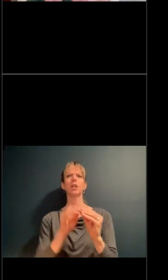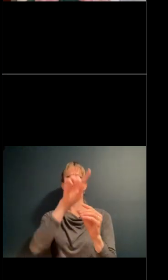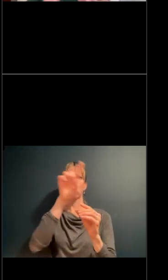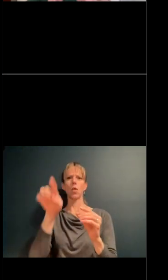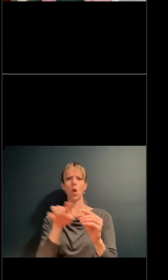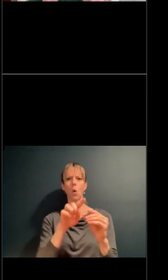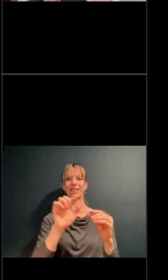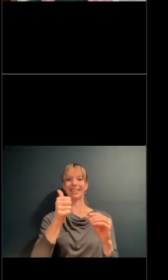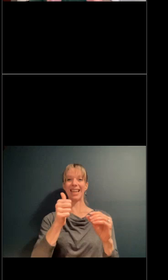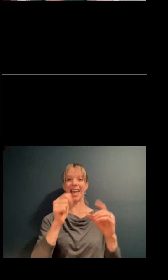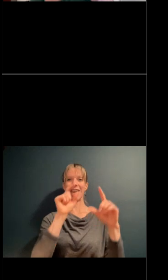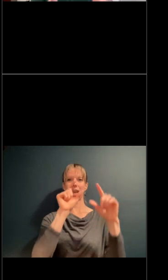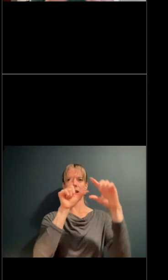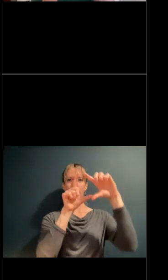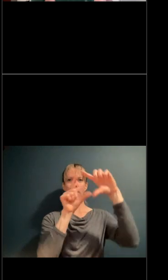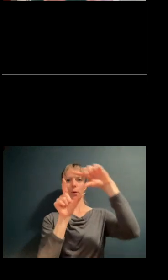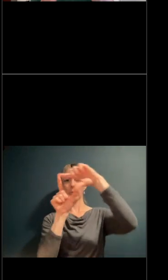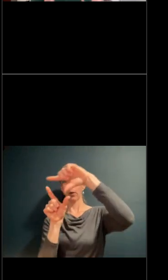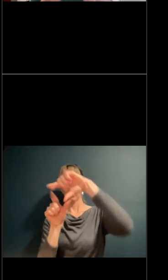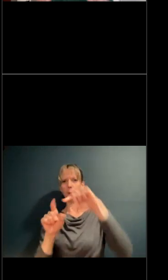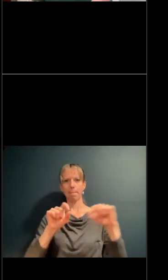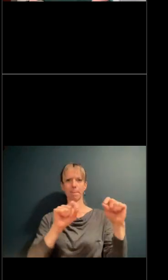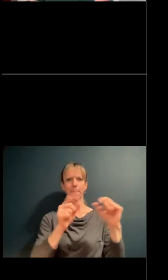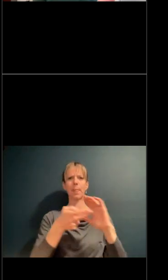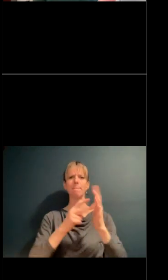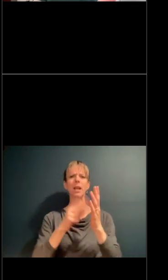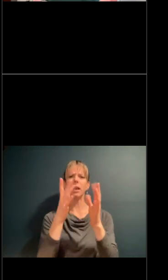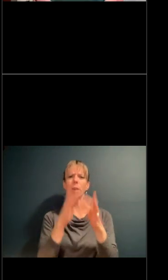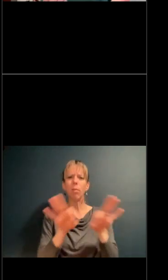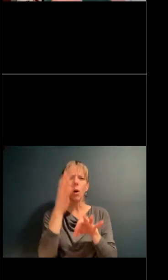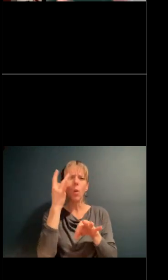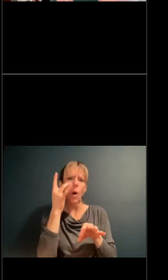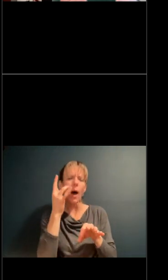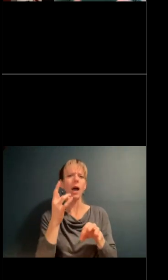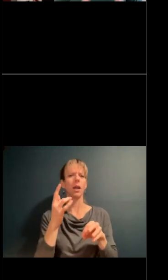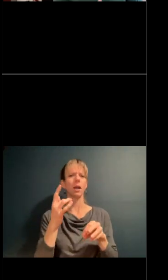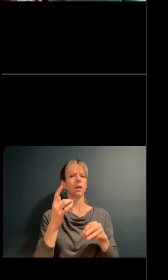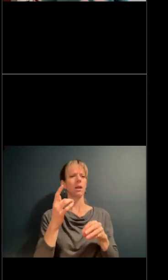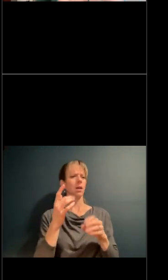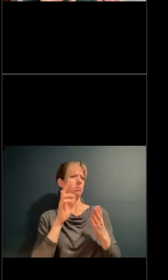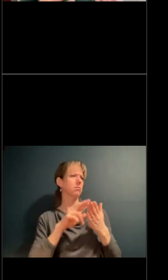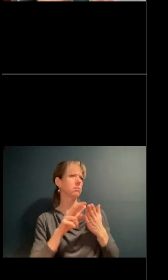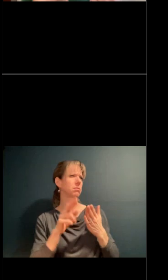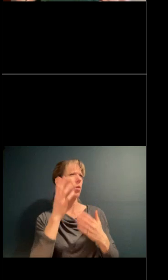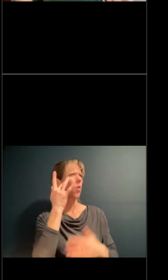What is the research behind why this matters so much as we think about what this looks